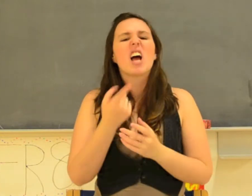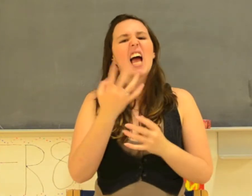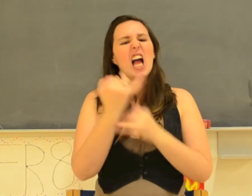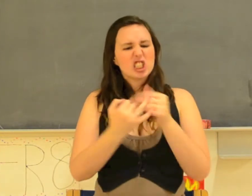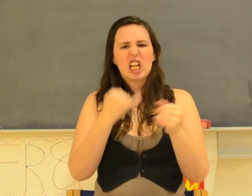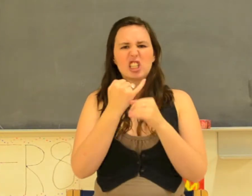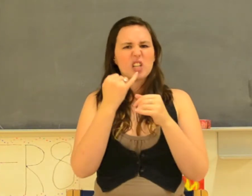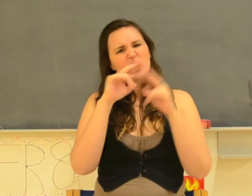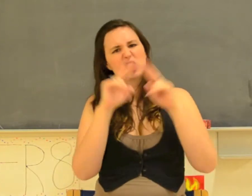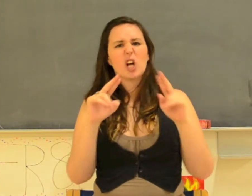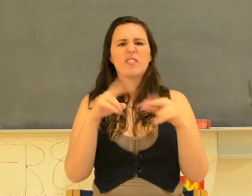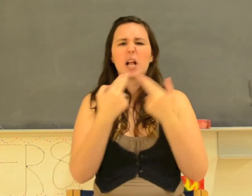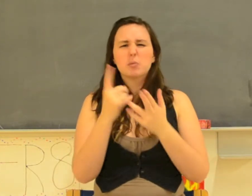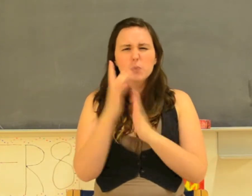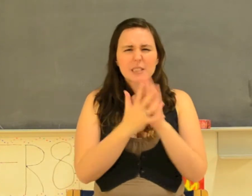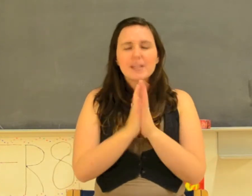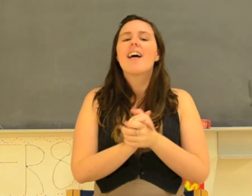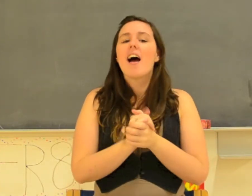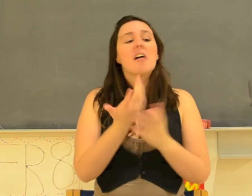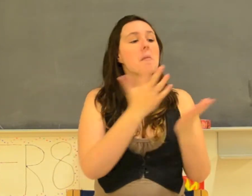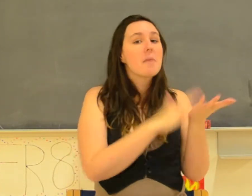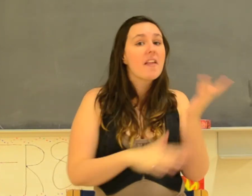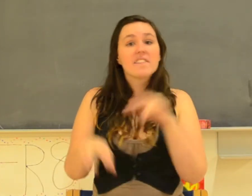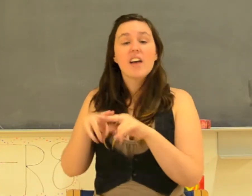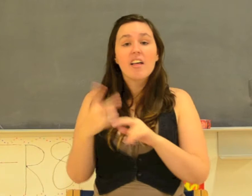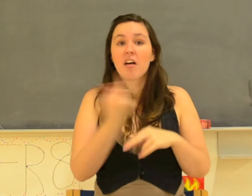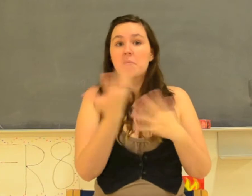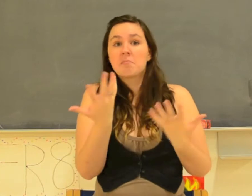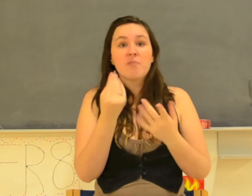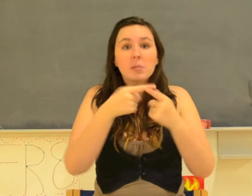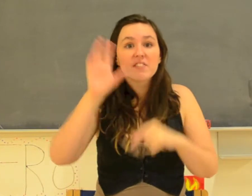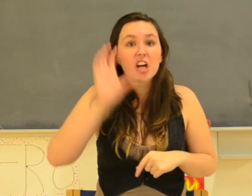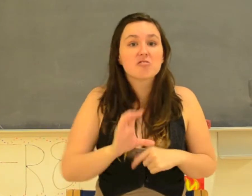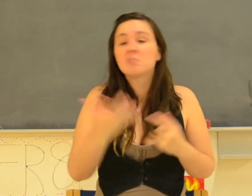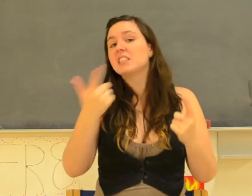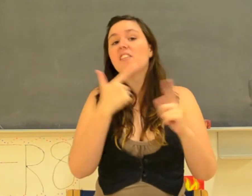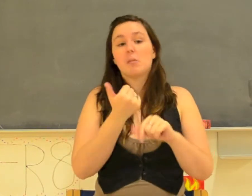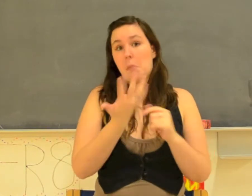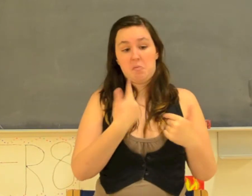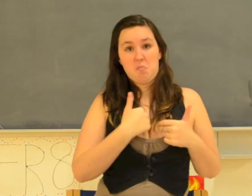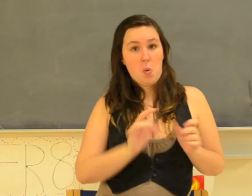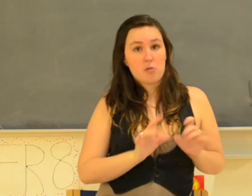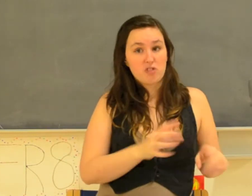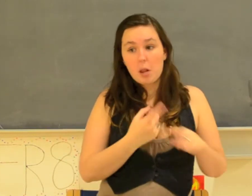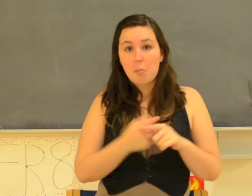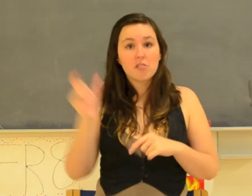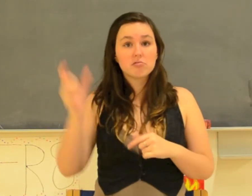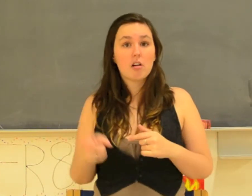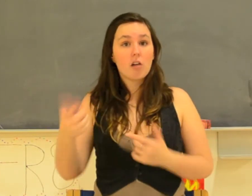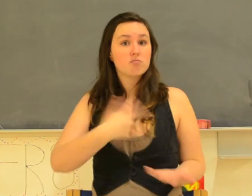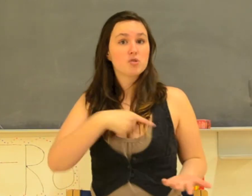International Families discuss about the parents who are both from different countries. It can be like Australia with